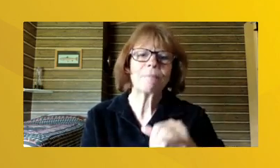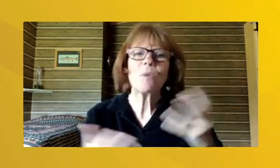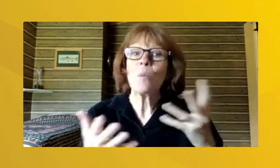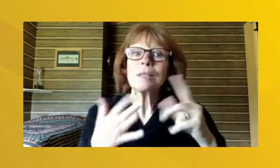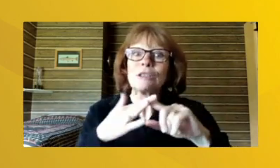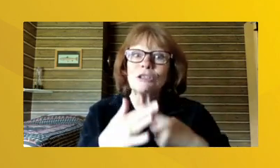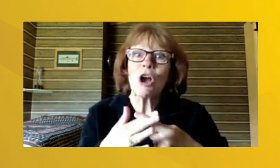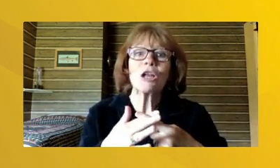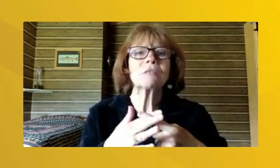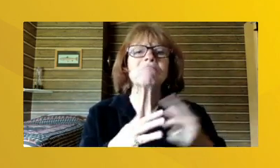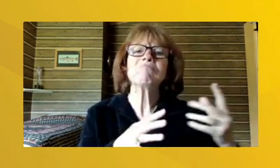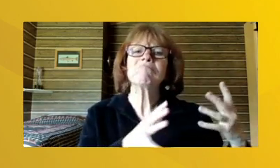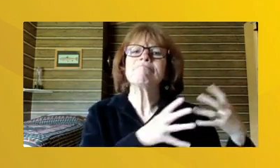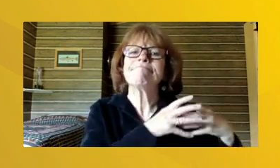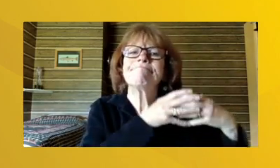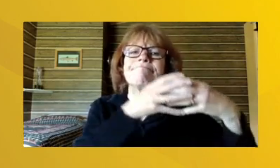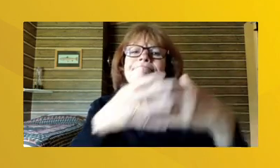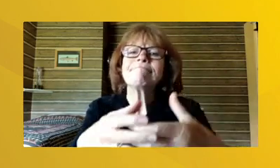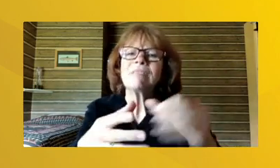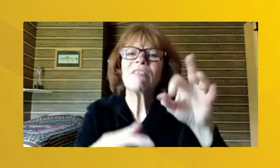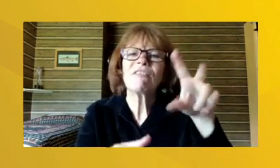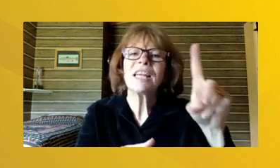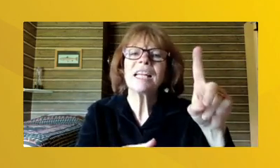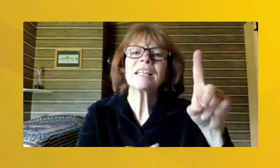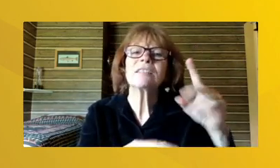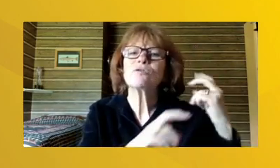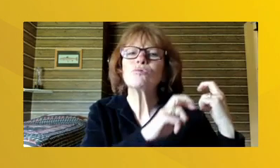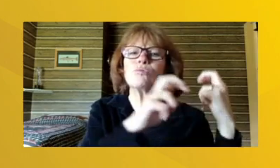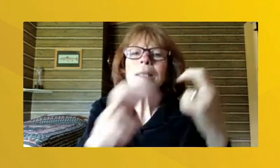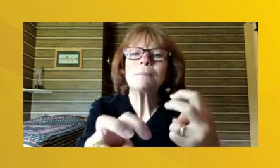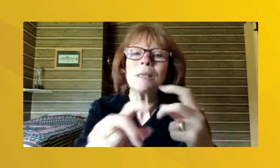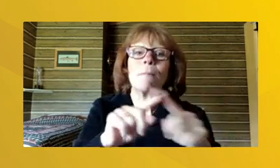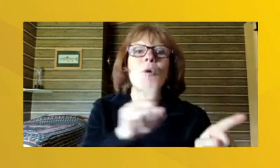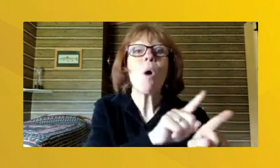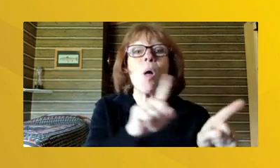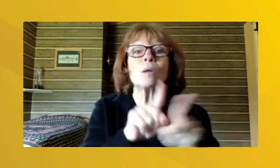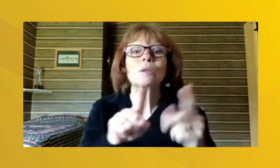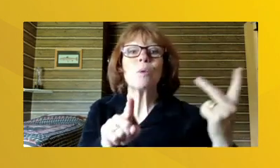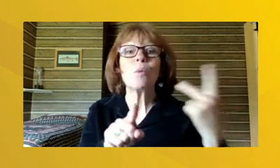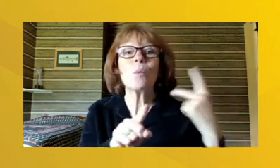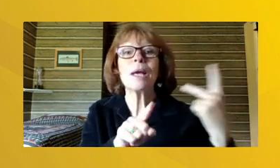But Get a Head Start with the Smithsonian really is a co-creative collaboration between